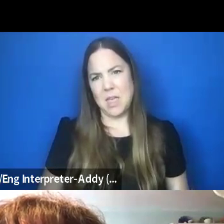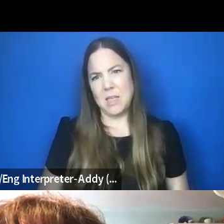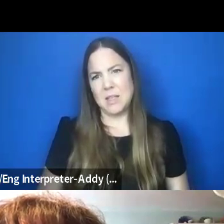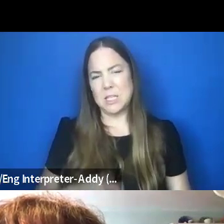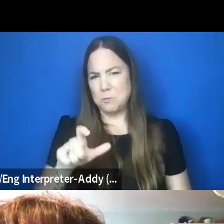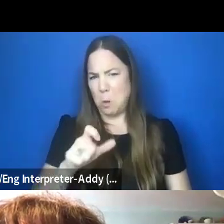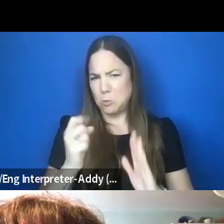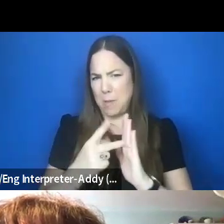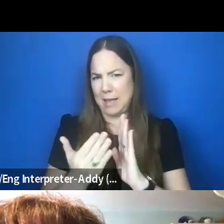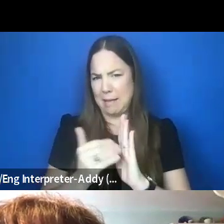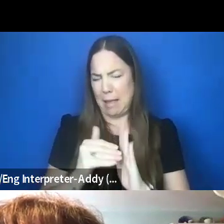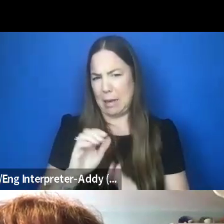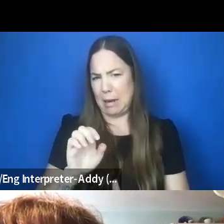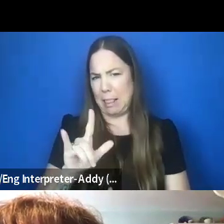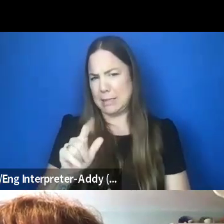Don Dew: Where's she? Anyways? It's nothing.